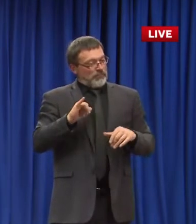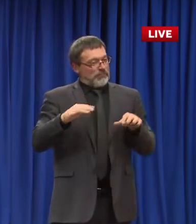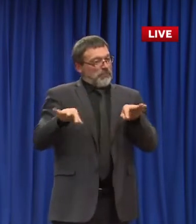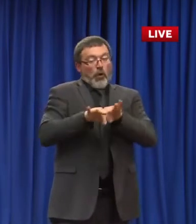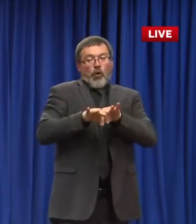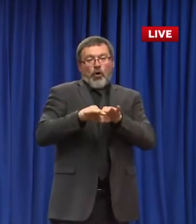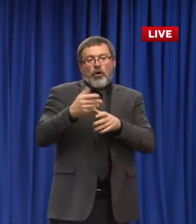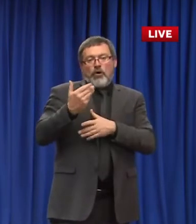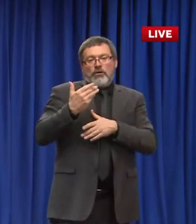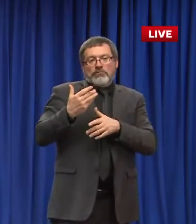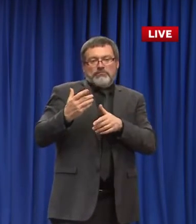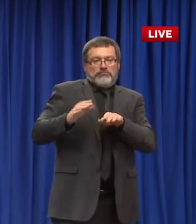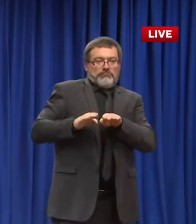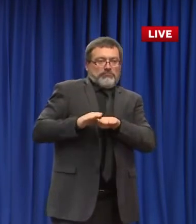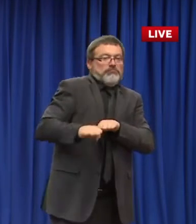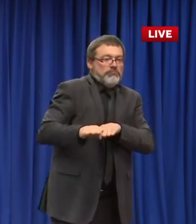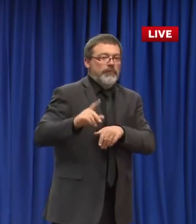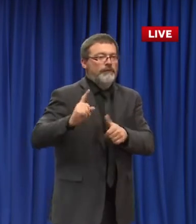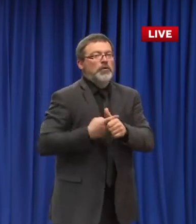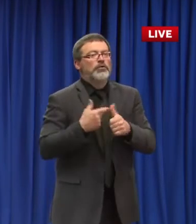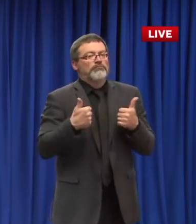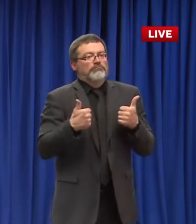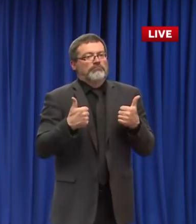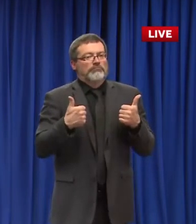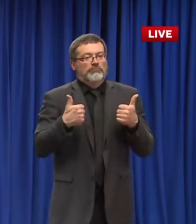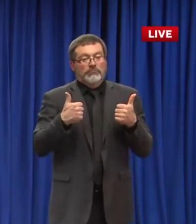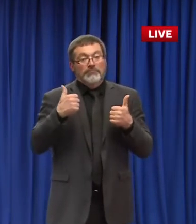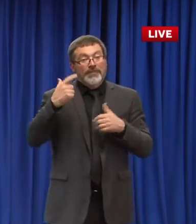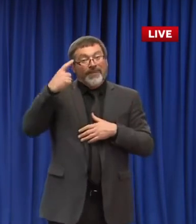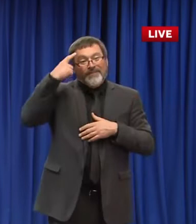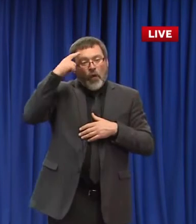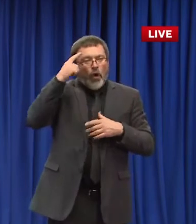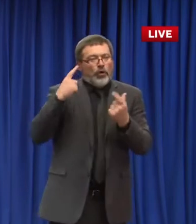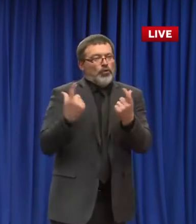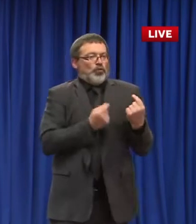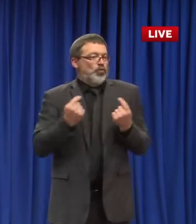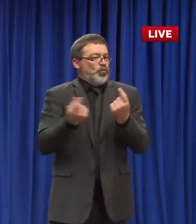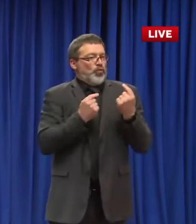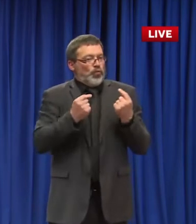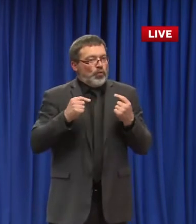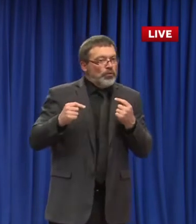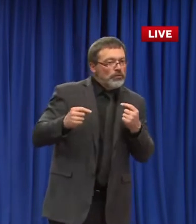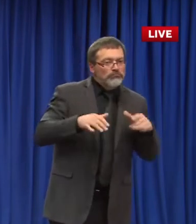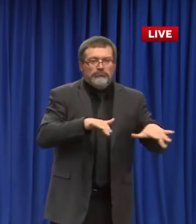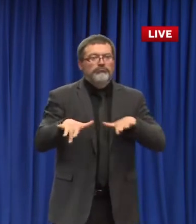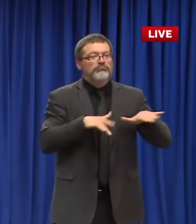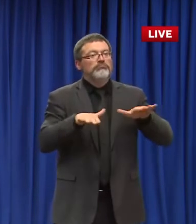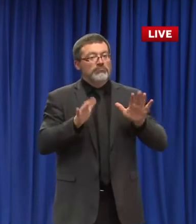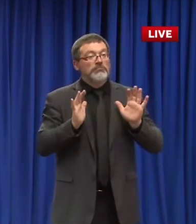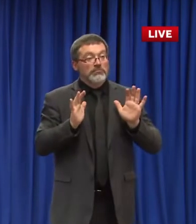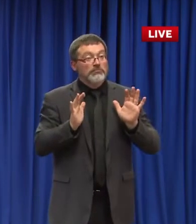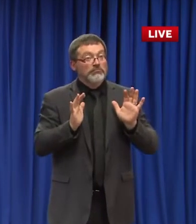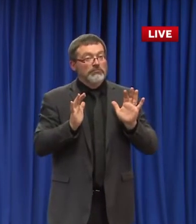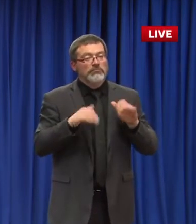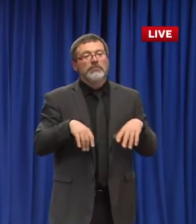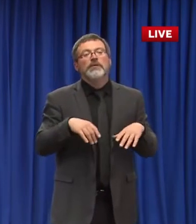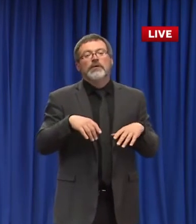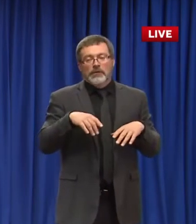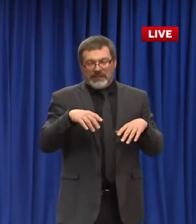BUT I THINK THIS IS A GREAT FIRST STEP APPROACH TO HELPING SHOWING THAT SOME OF THOSE BUSINESSES CAN OPE THE BEACH CAN OPEN FOR ACTIVE RECREATION.